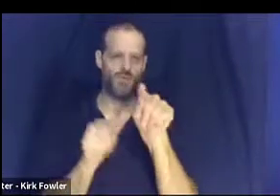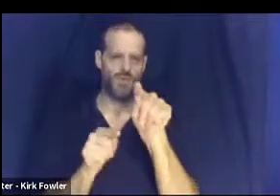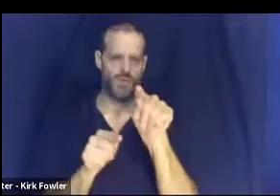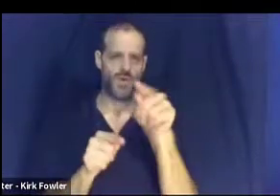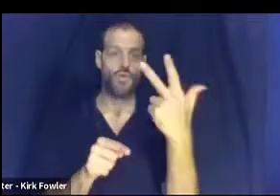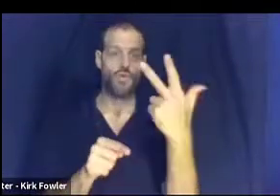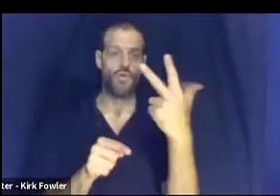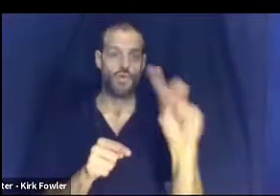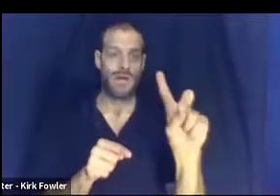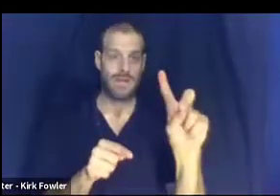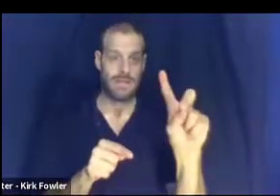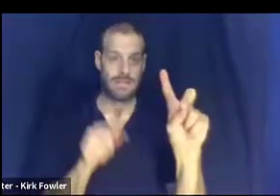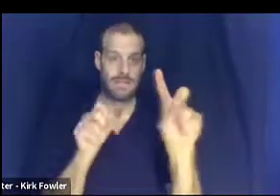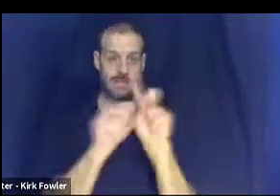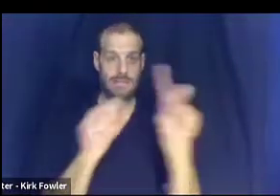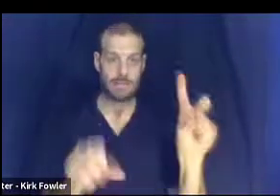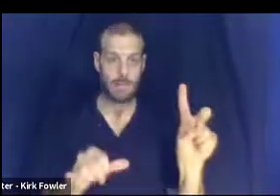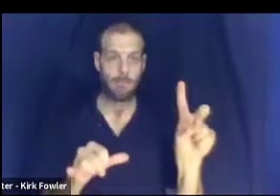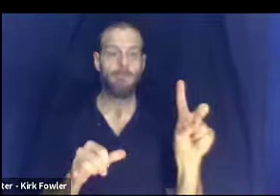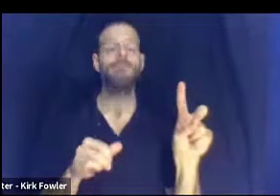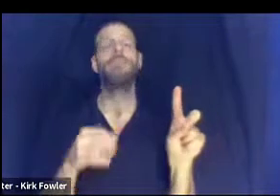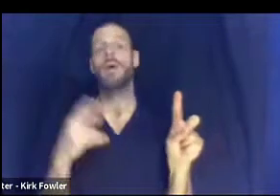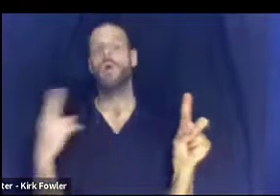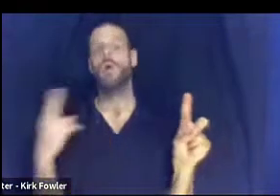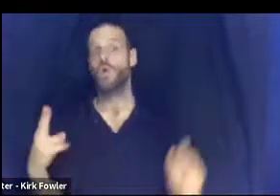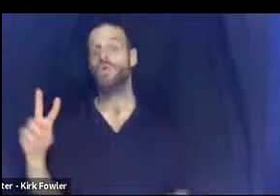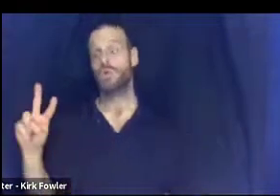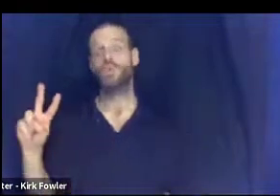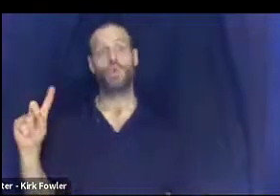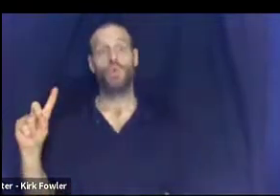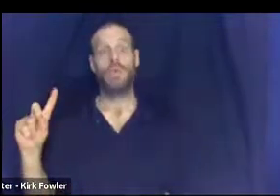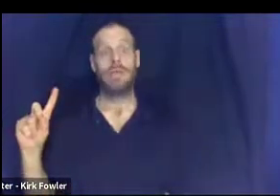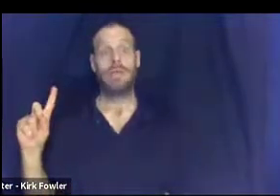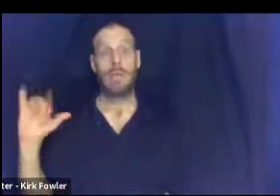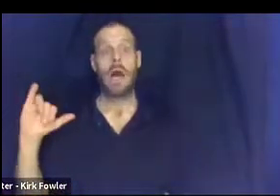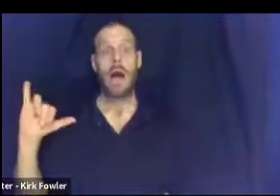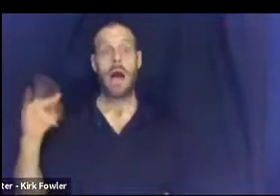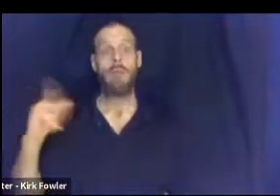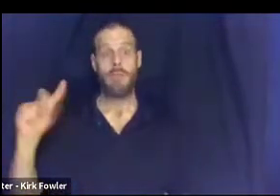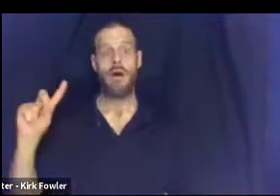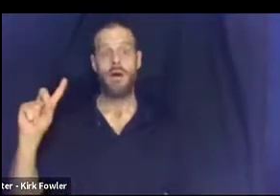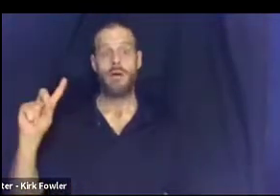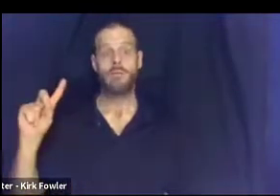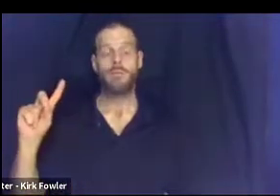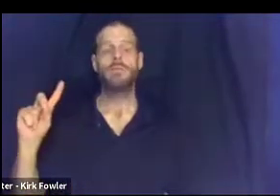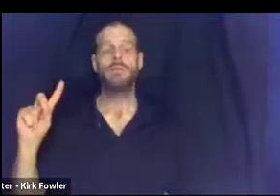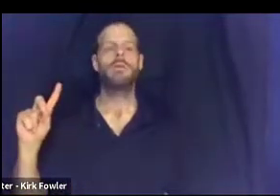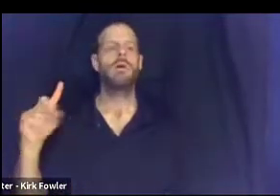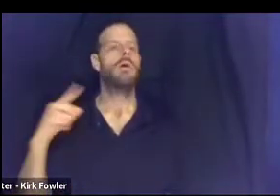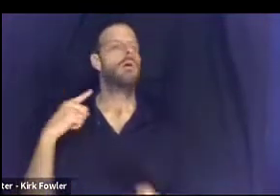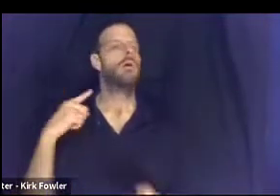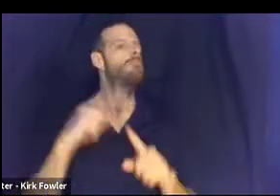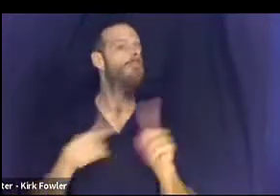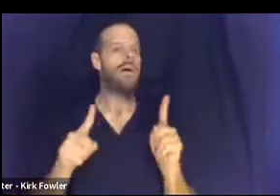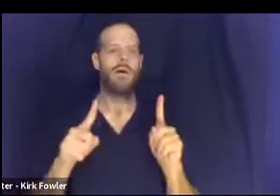even though he uses a 2D iPad communication device, he also needs this sequence board,